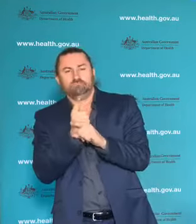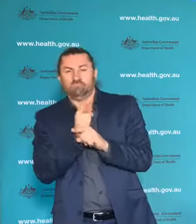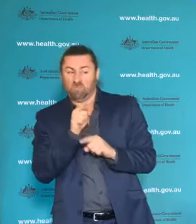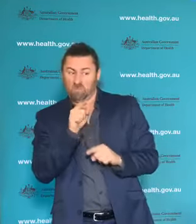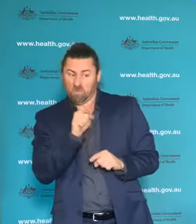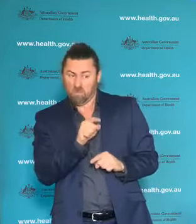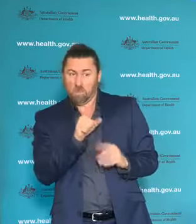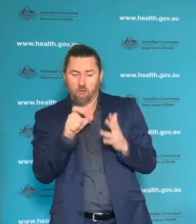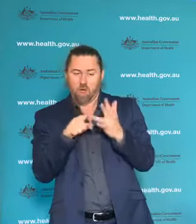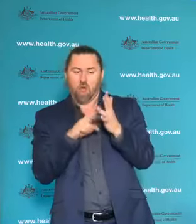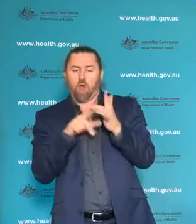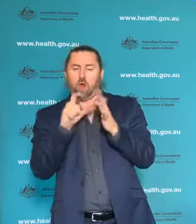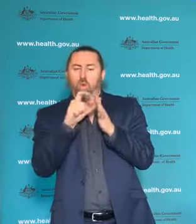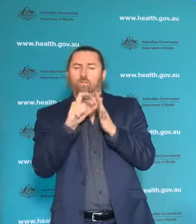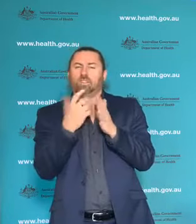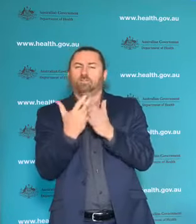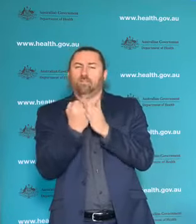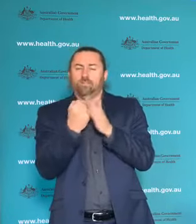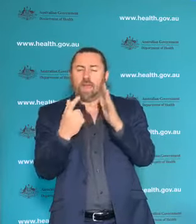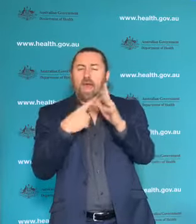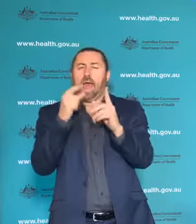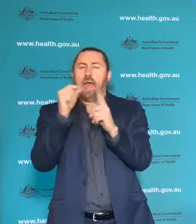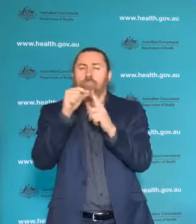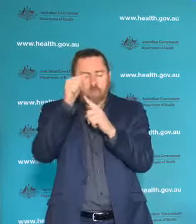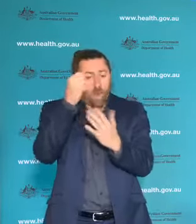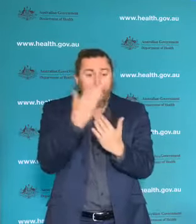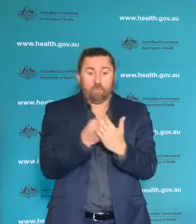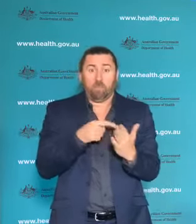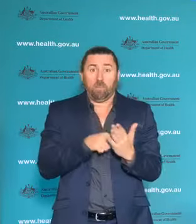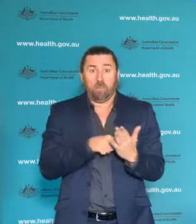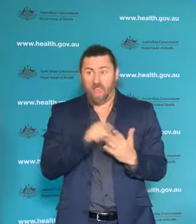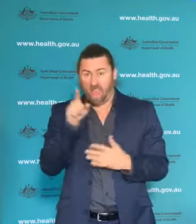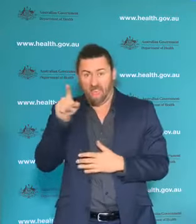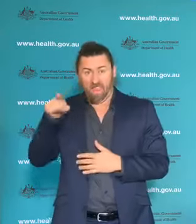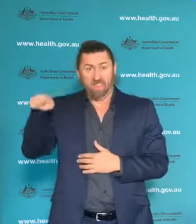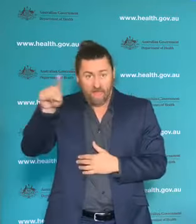has assisted in the identification of an additional 544 people